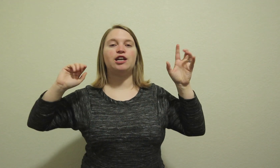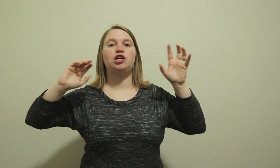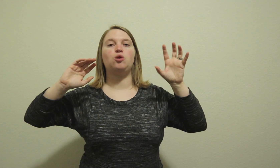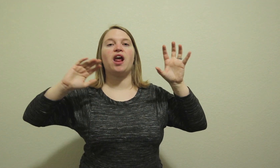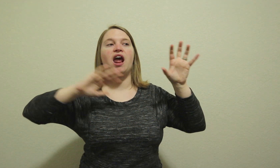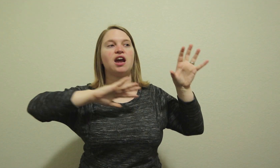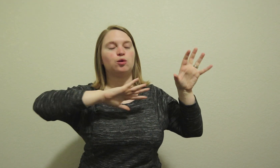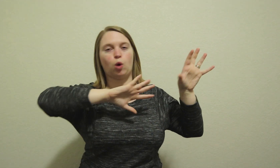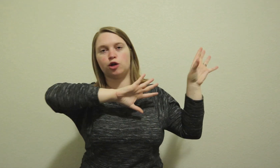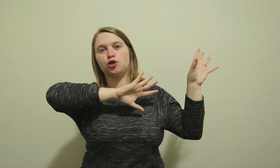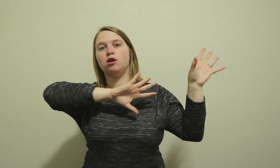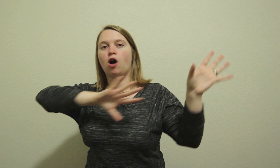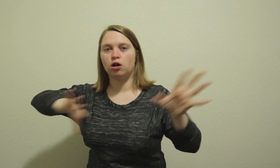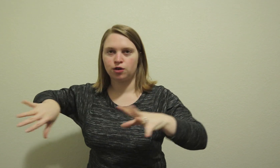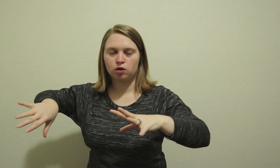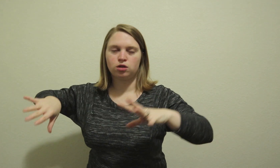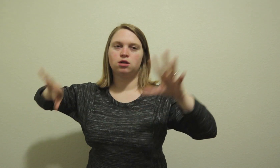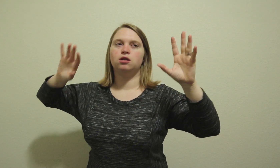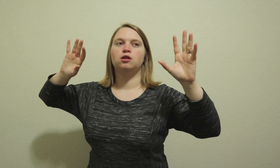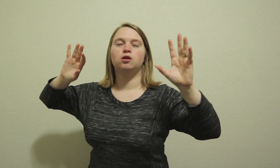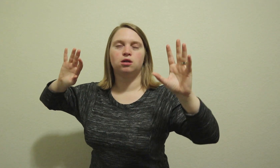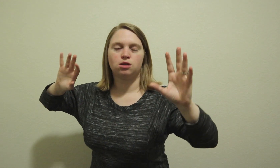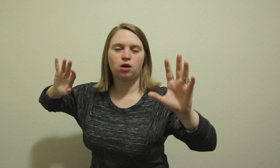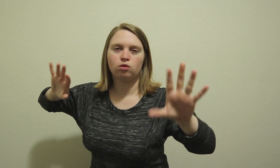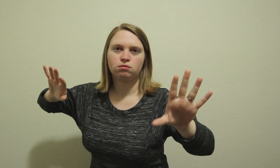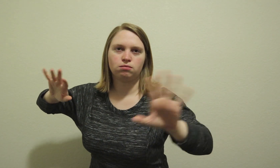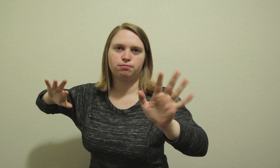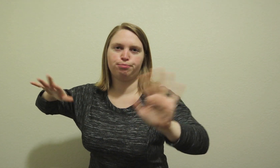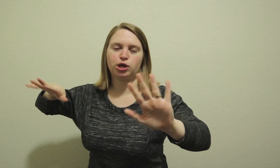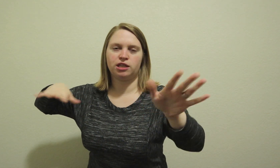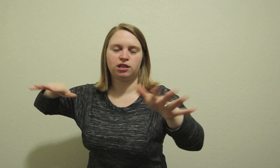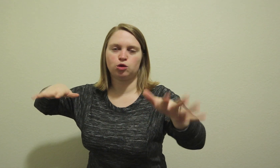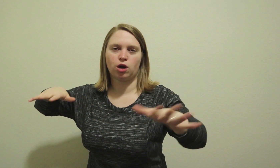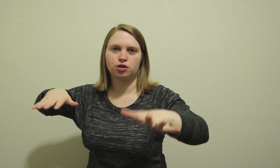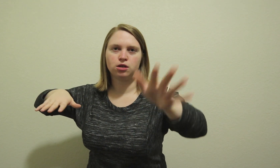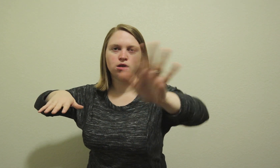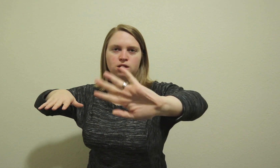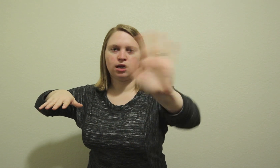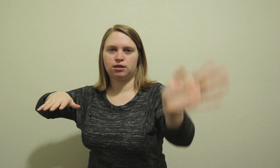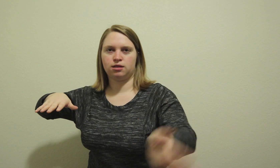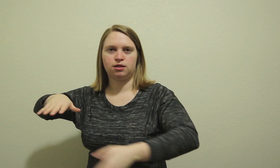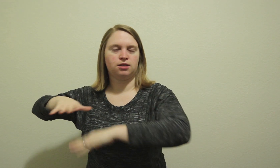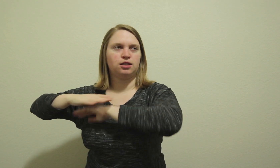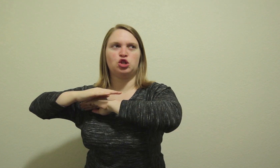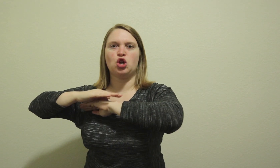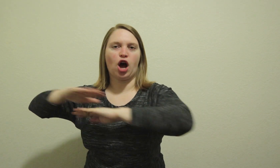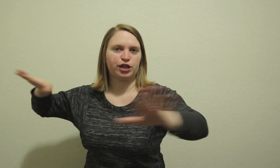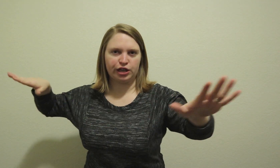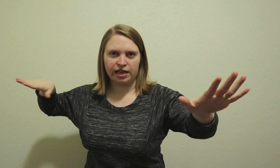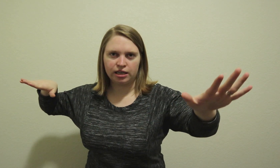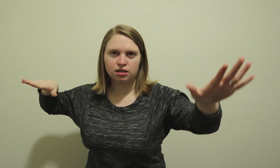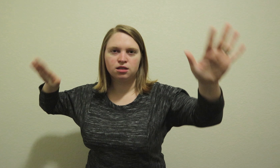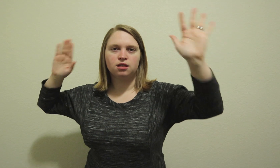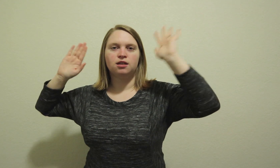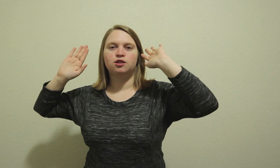and you can hand wash all of those Don't put in a dishwasher, it's not a good idea